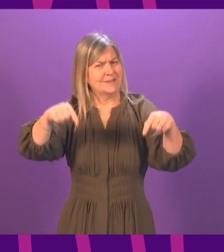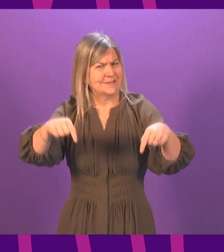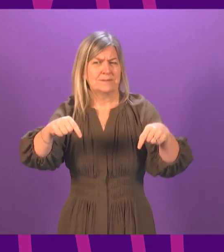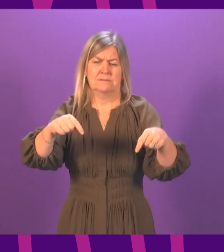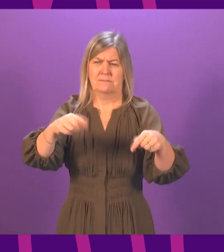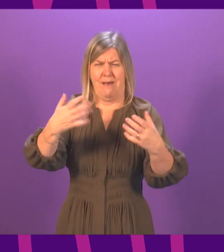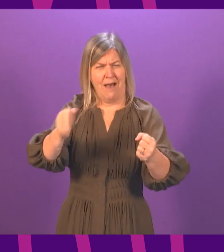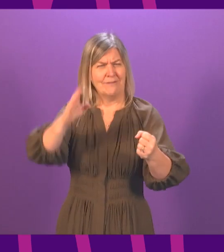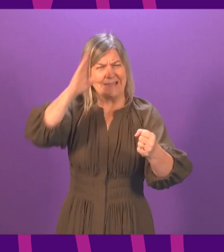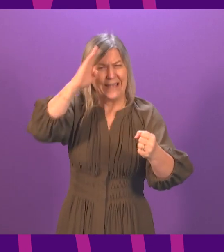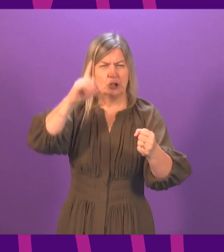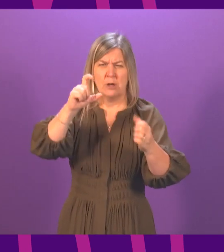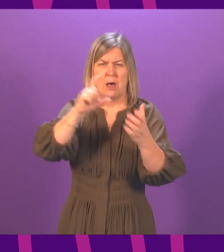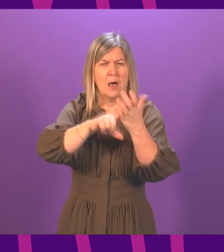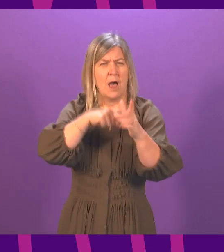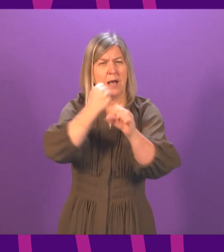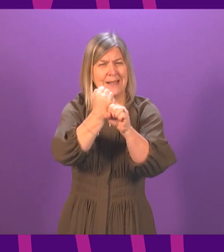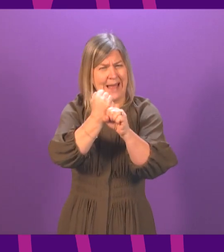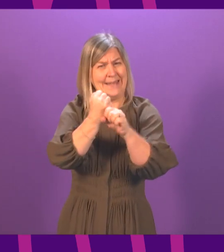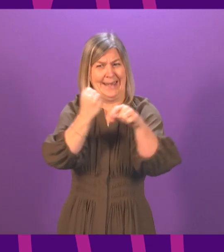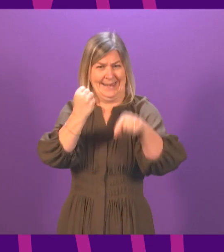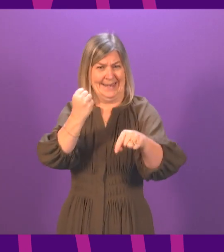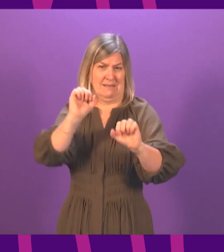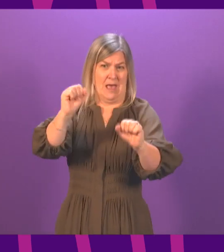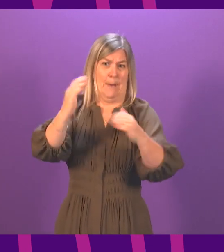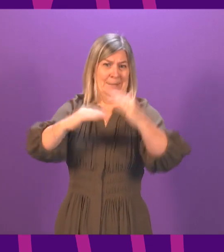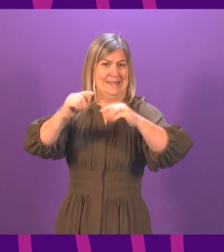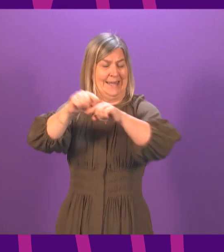The First Minister (Nicola Sturgeon): I know how much anxiety has been caused